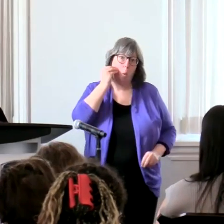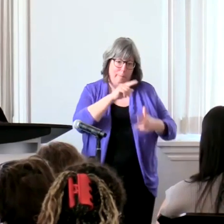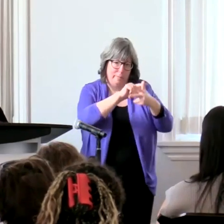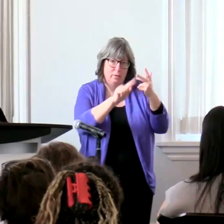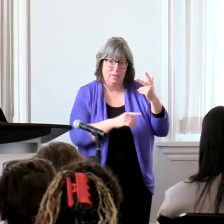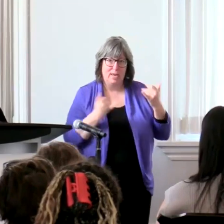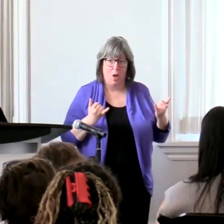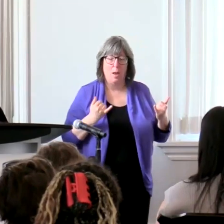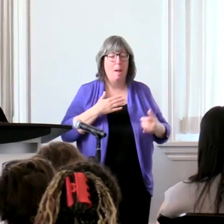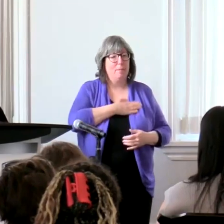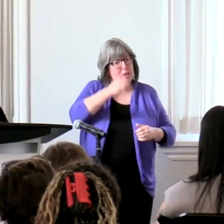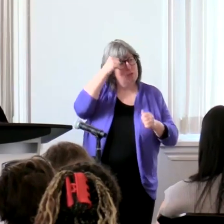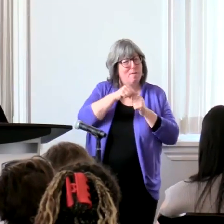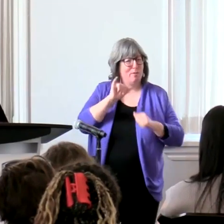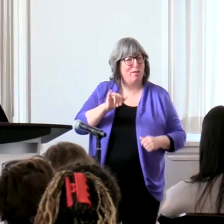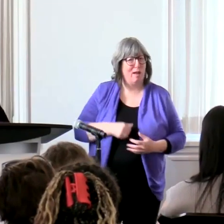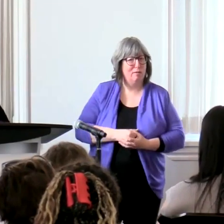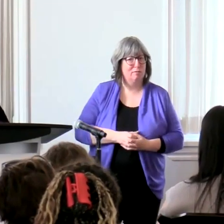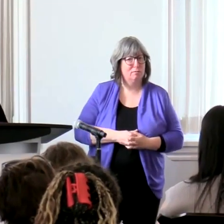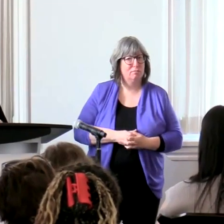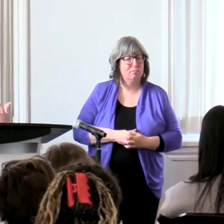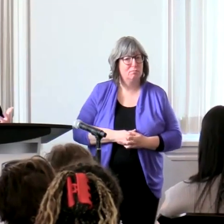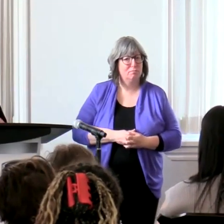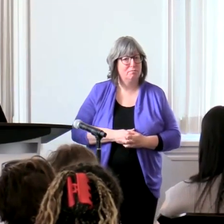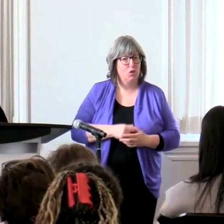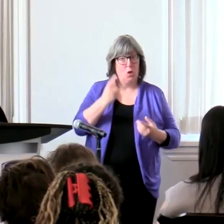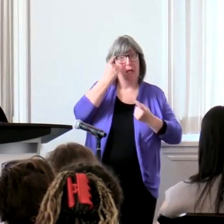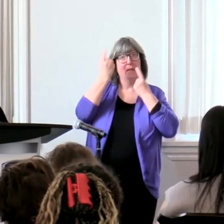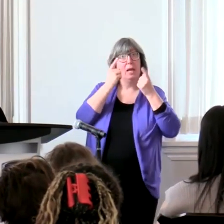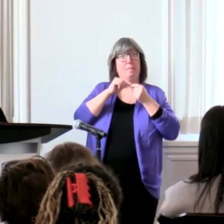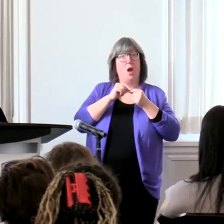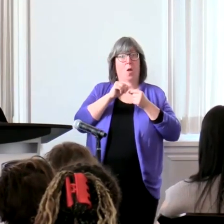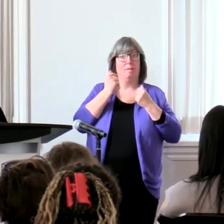Please keep that in mind when thinking about the wildfires